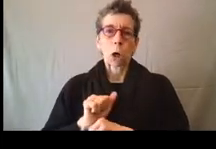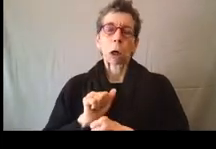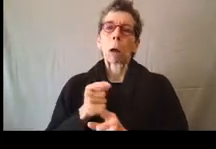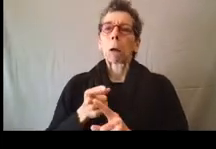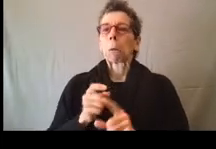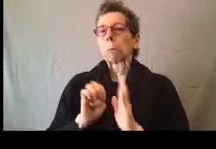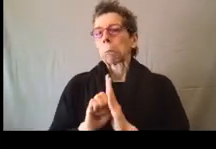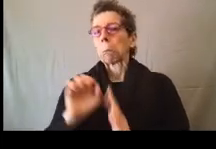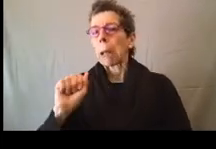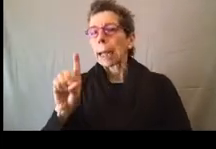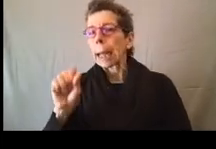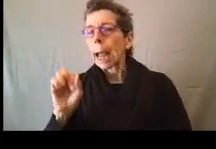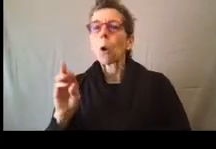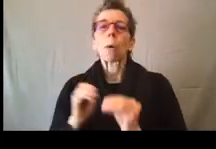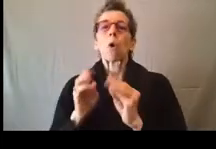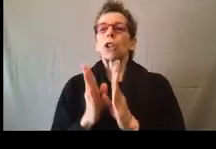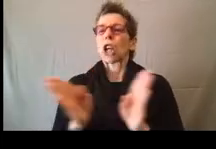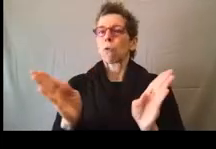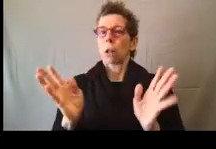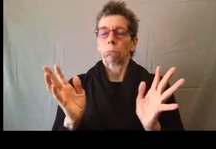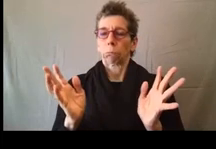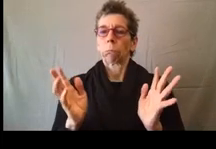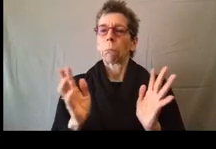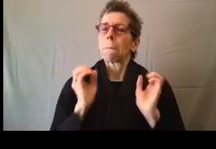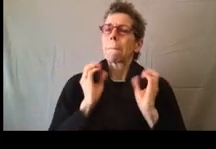more generally. We found that many of the small businesses we spoke to weren't regularly